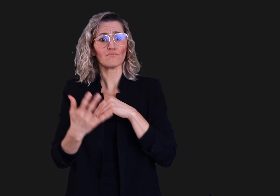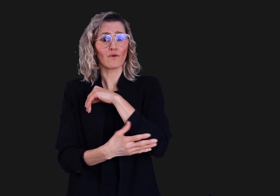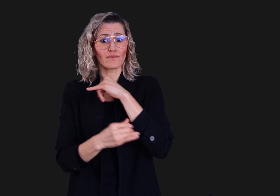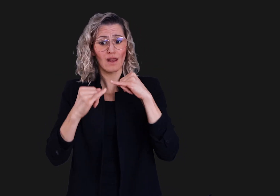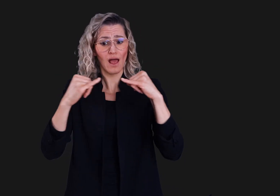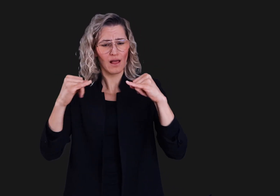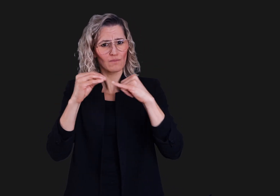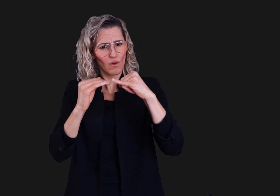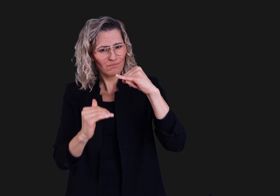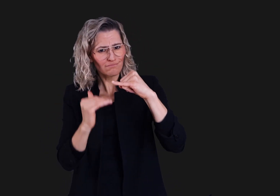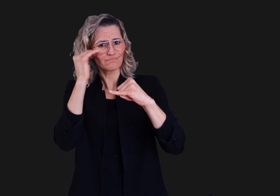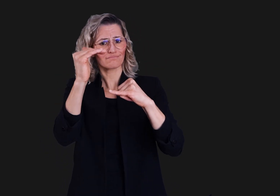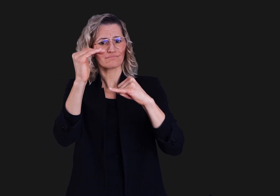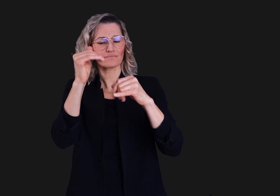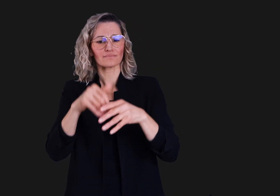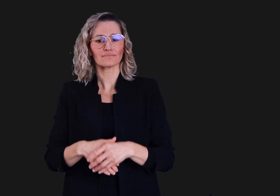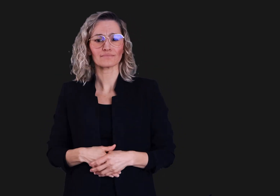They need to be above the poverty line.